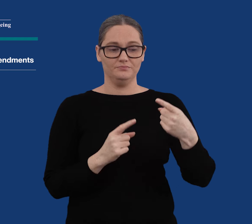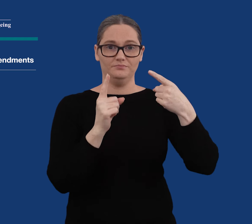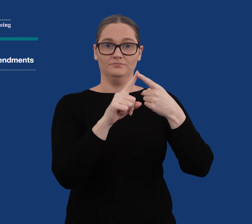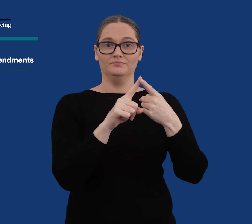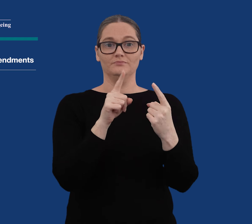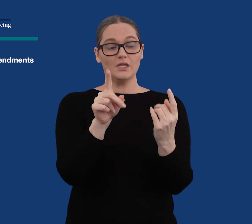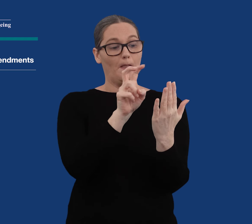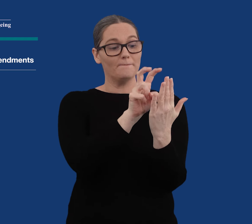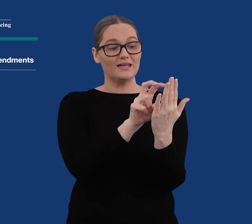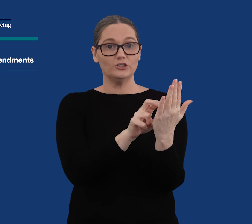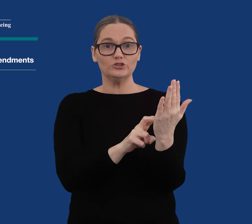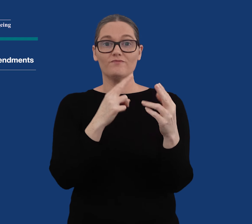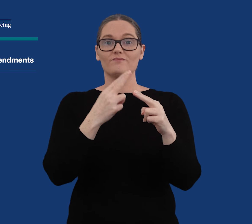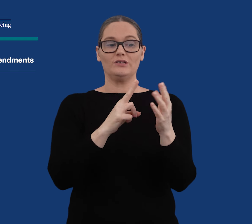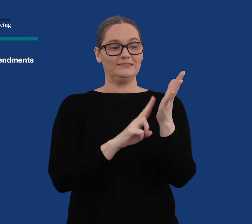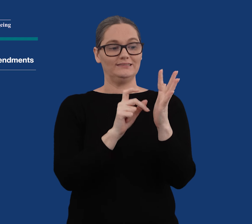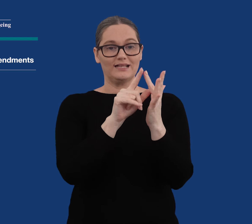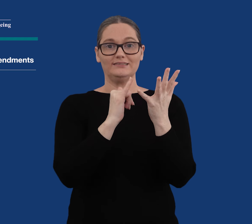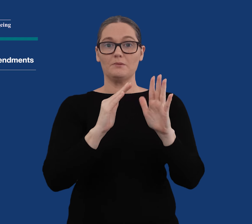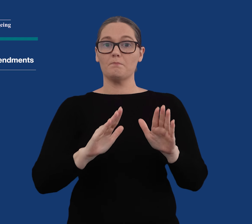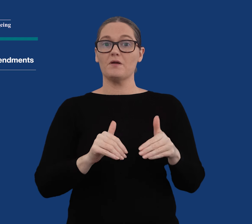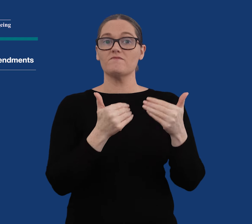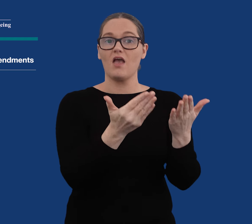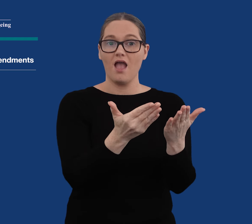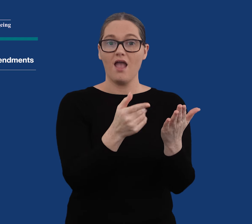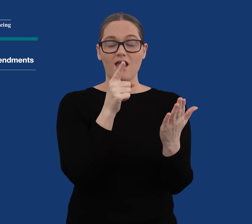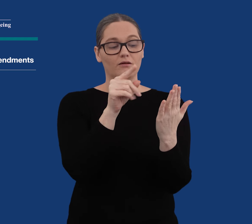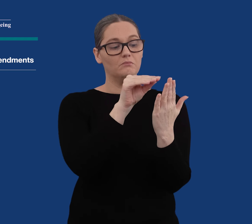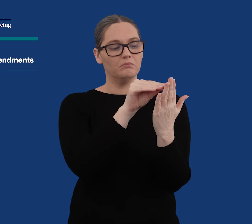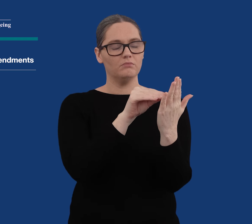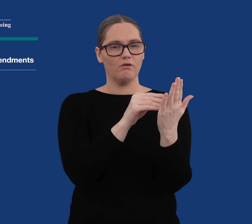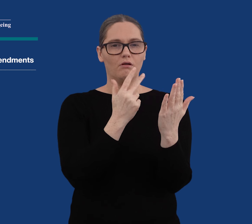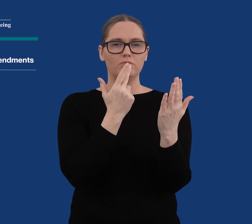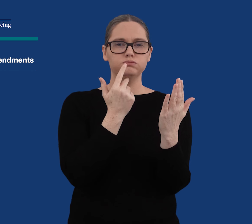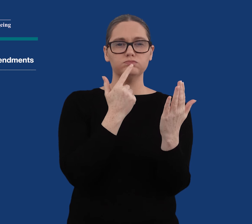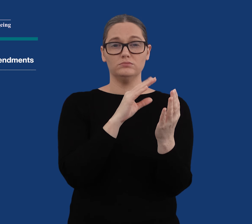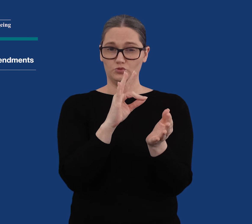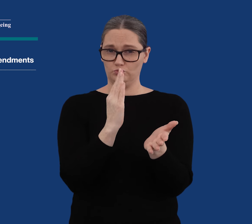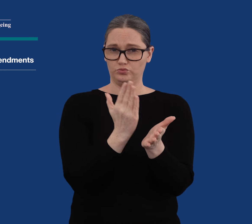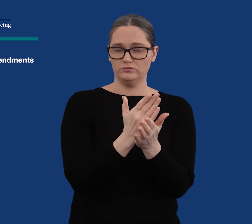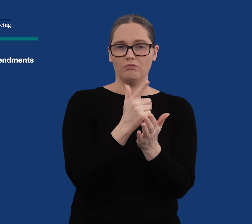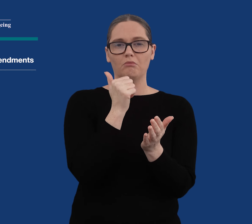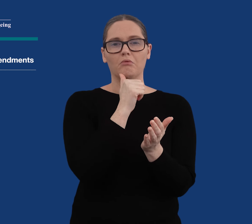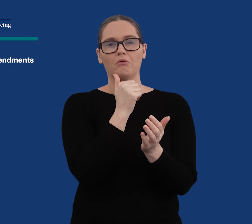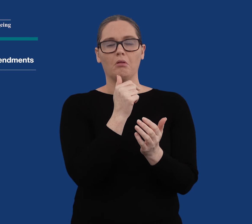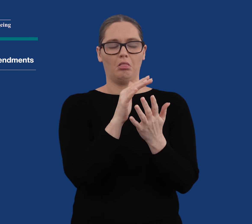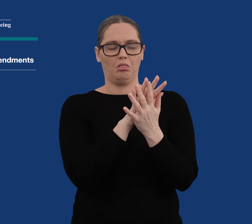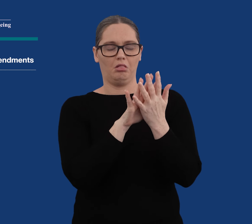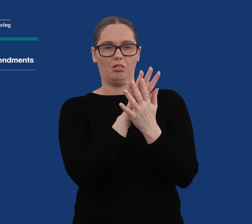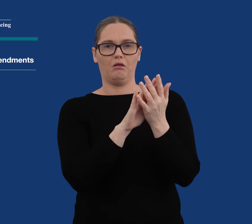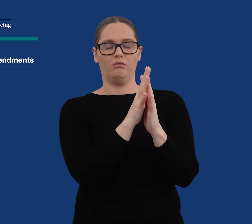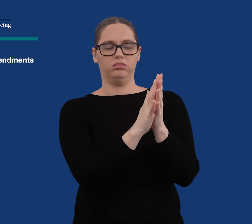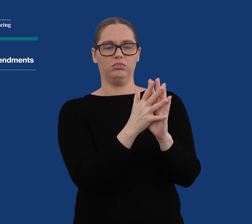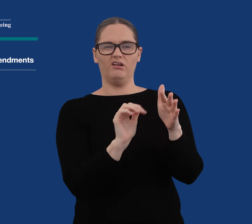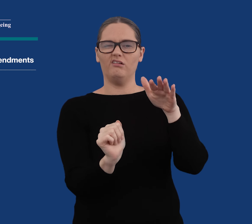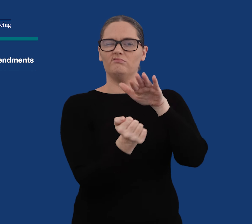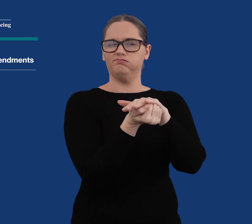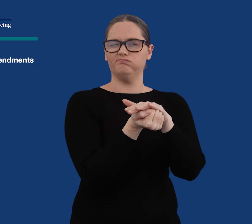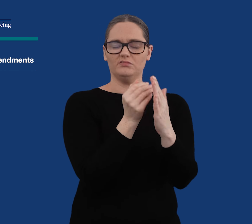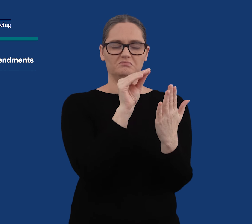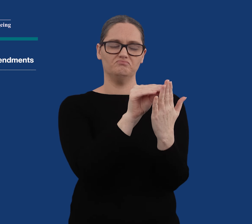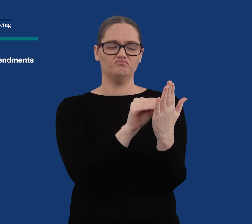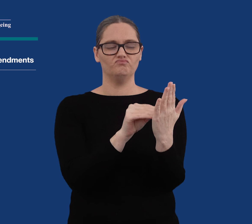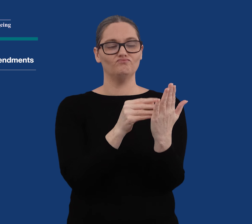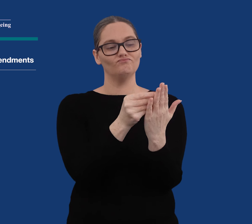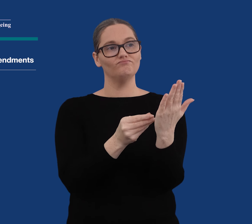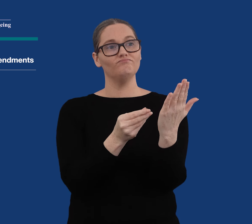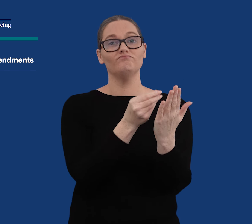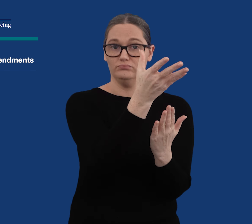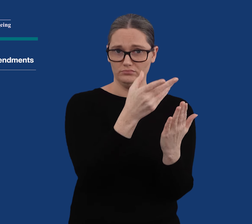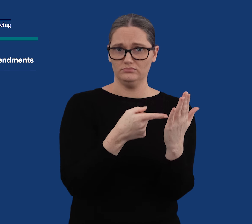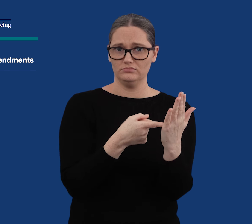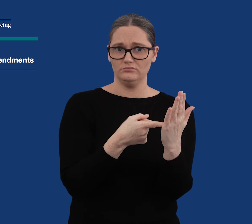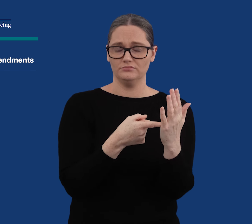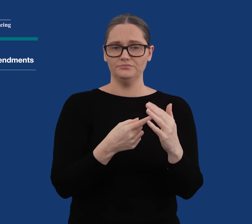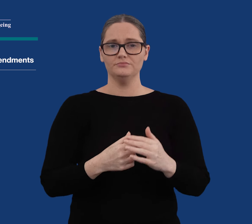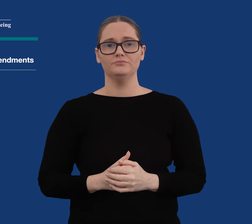• for providing false or misleading information in application to be a registered NDIS provider